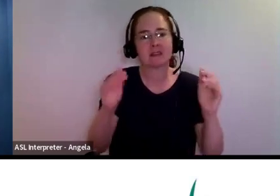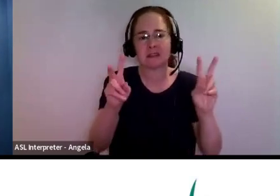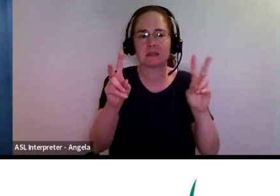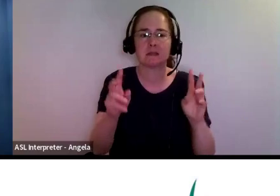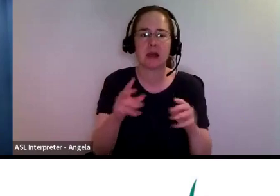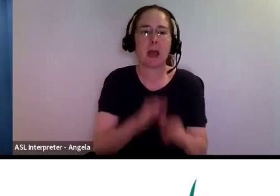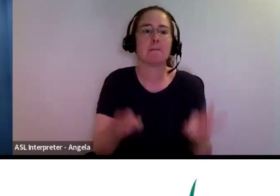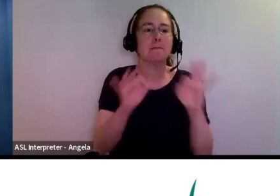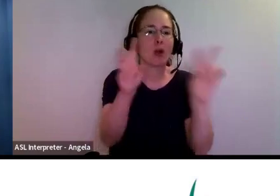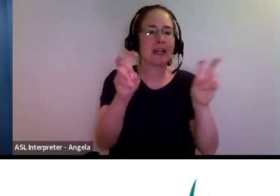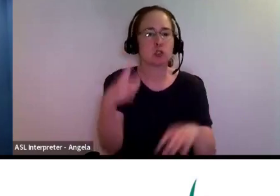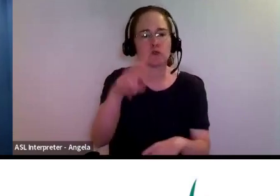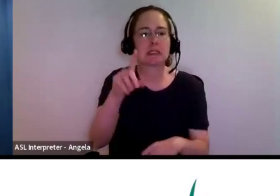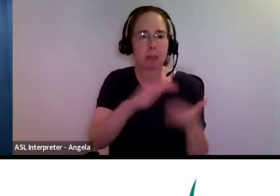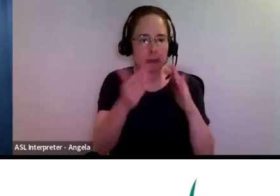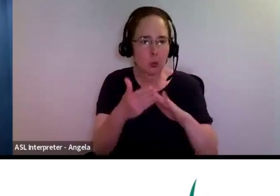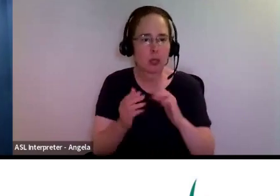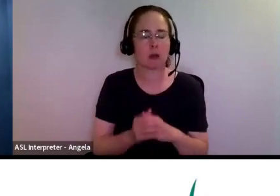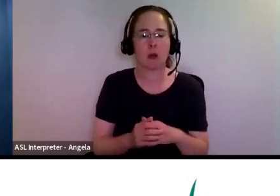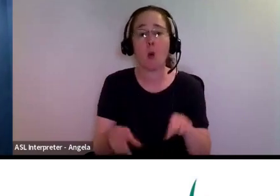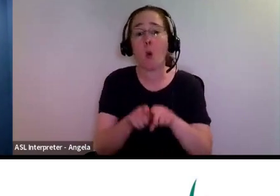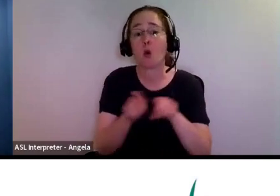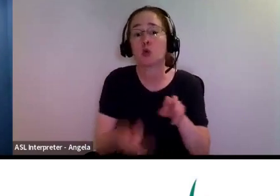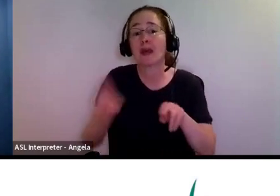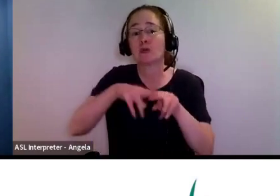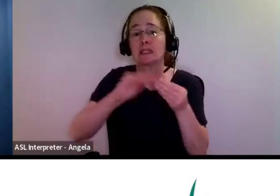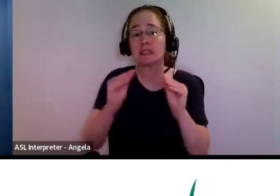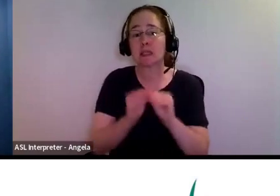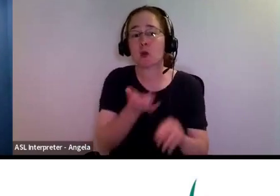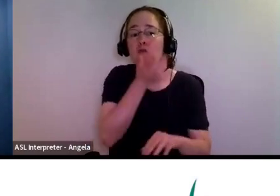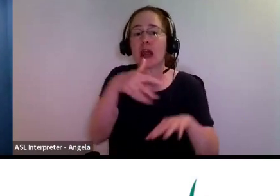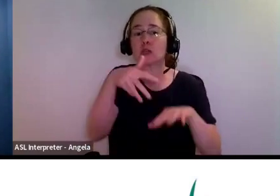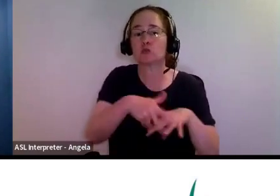community, an increased number of grassroots advocates who